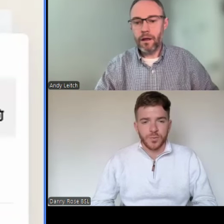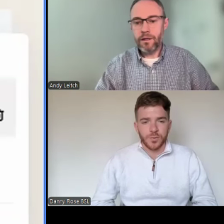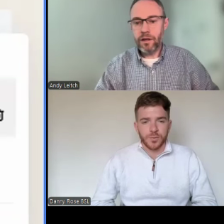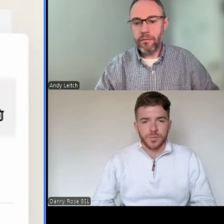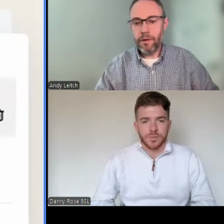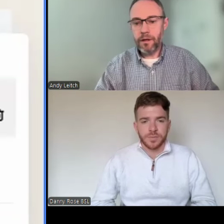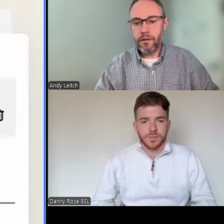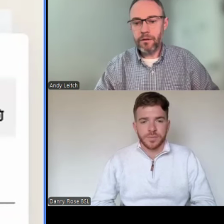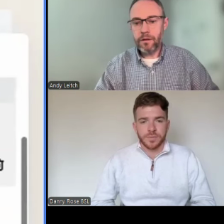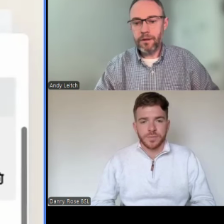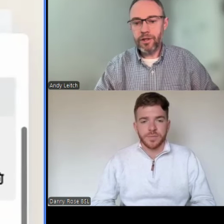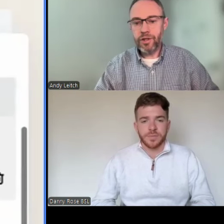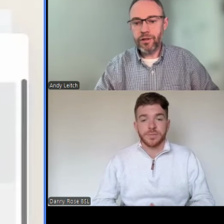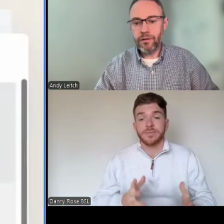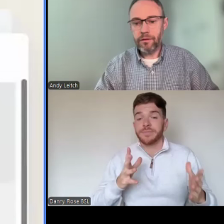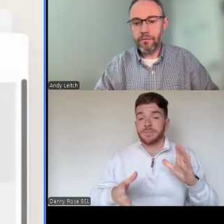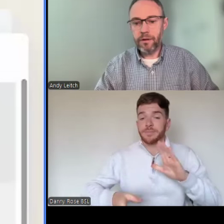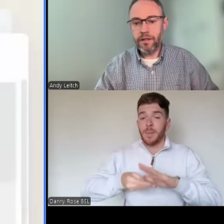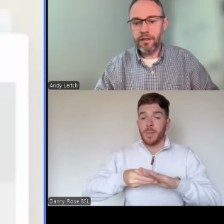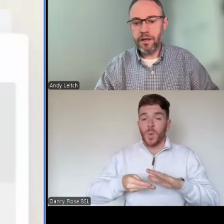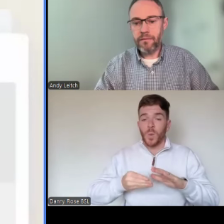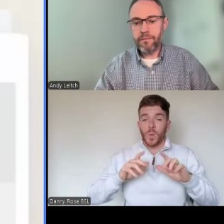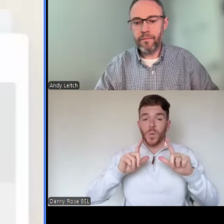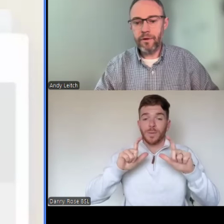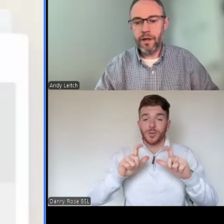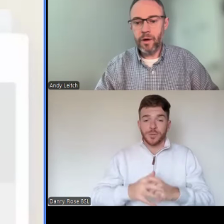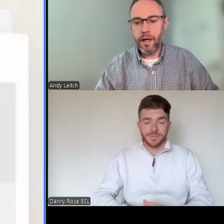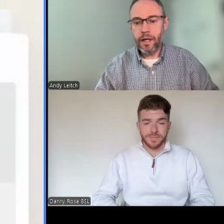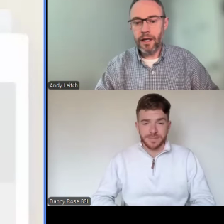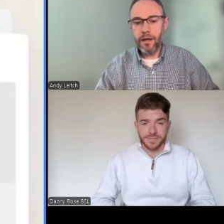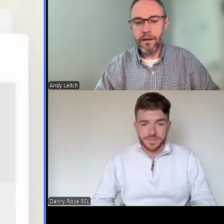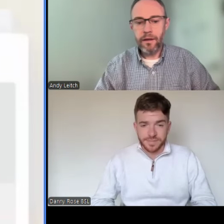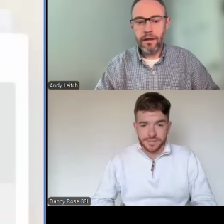Let's upload an image, place that really quickly.